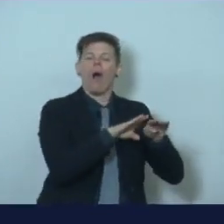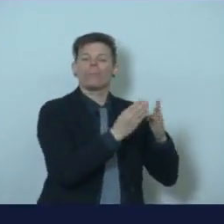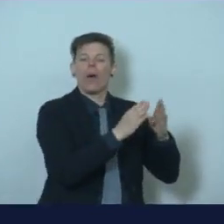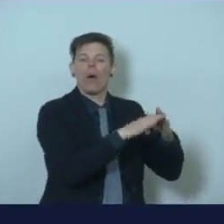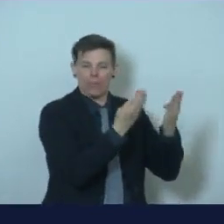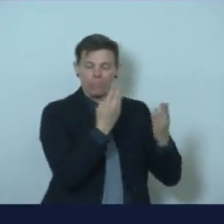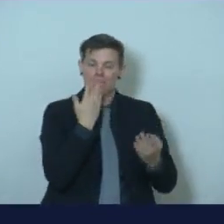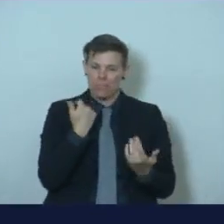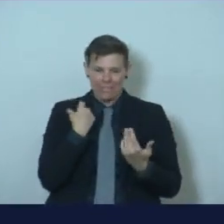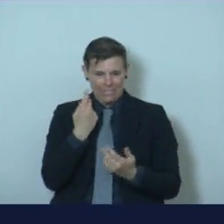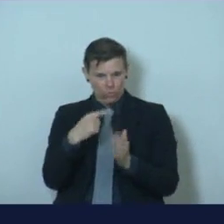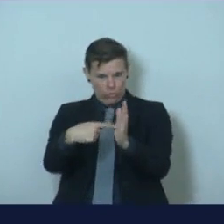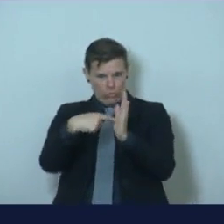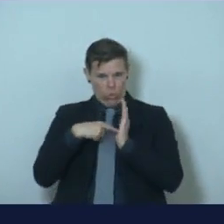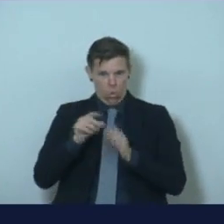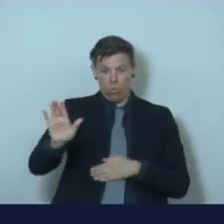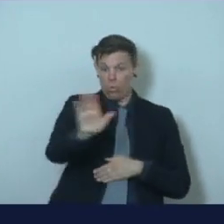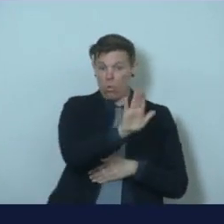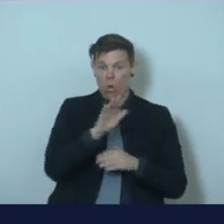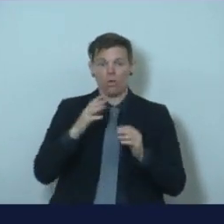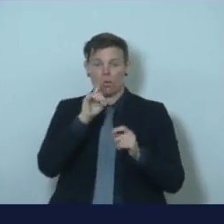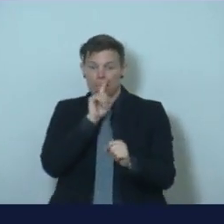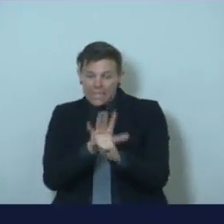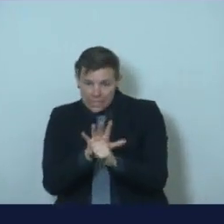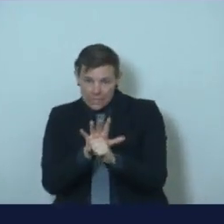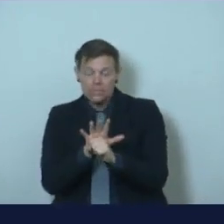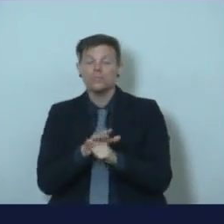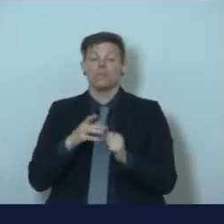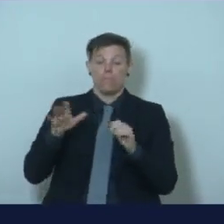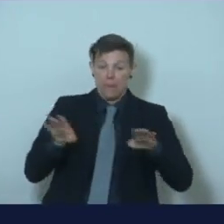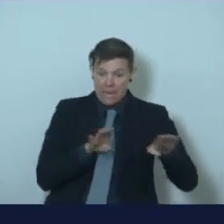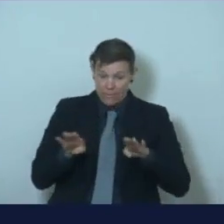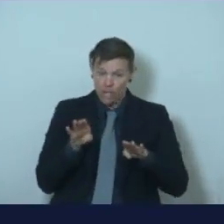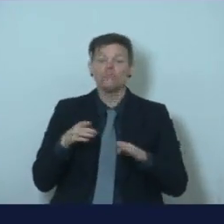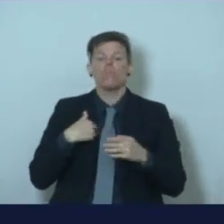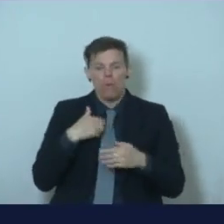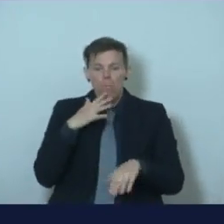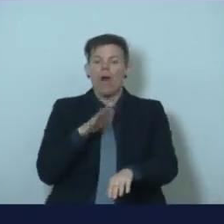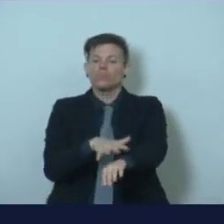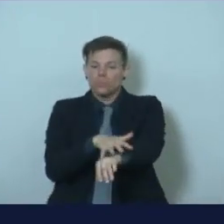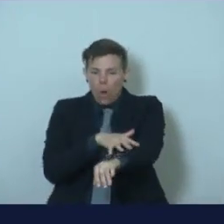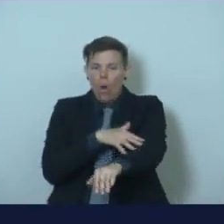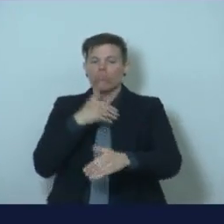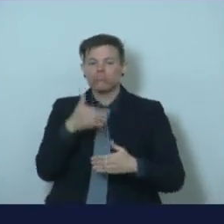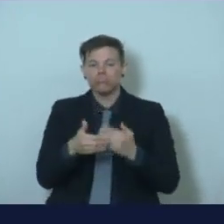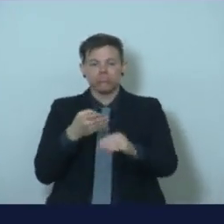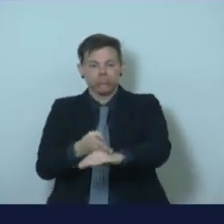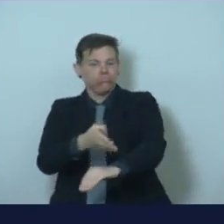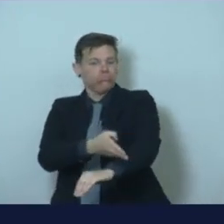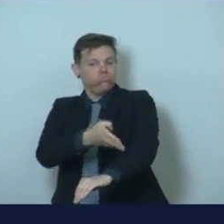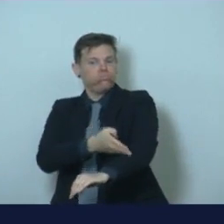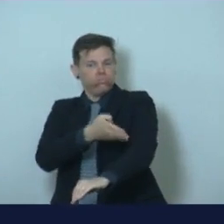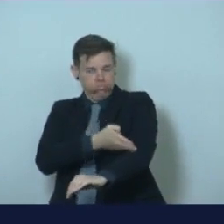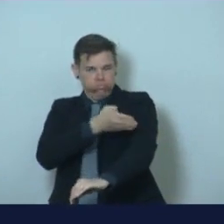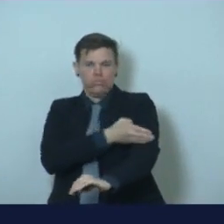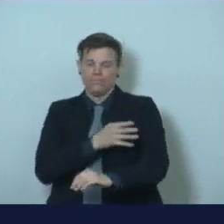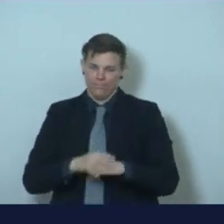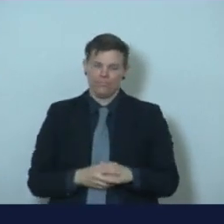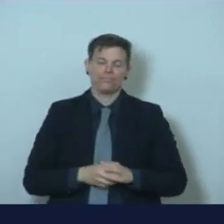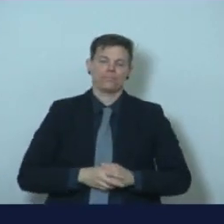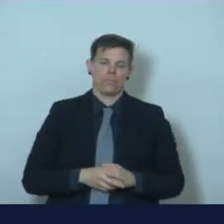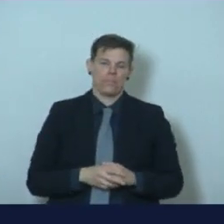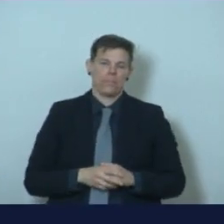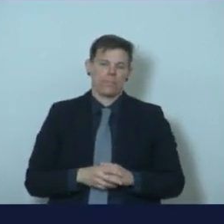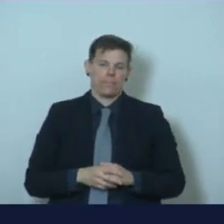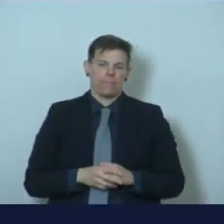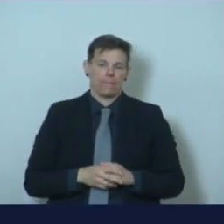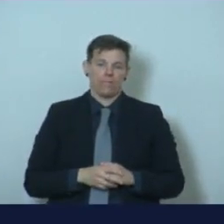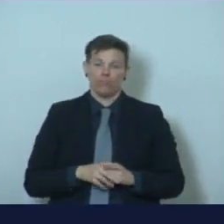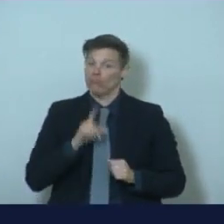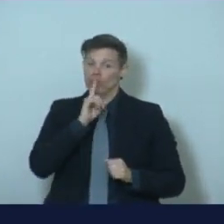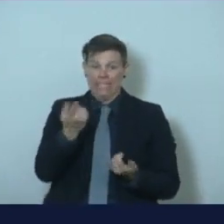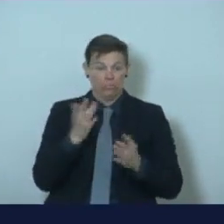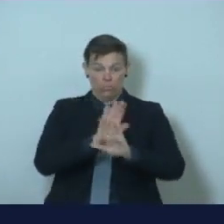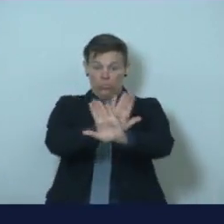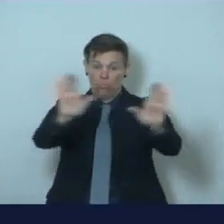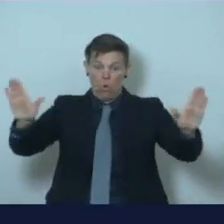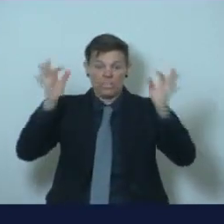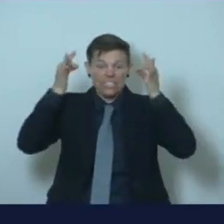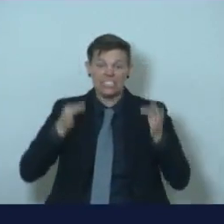SO BEFORE WE CAN MOVE FORWARD, I HAVE TO SEE UNEQUIVOCALLY BY THE DATA THE SPREAD OF THE VIES ARE IN FACT IS CONTINUING TO BE MITIGATED.